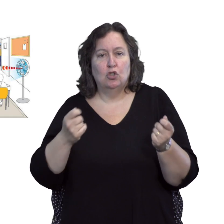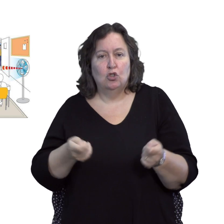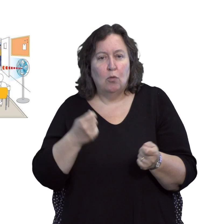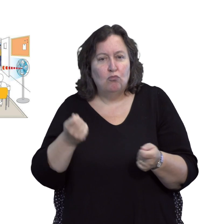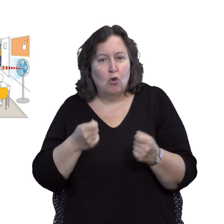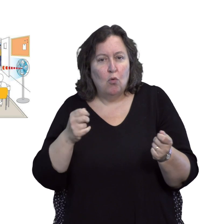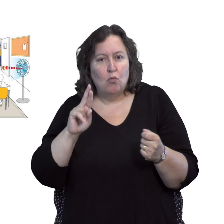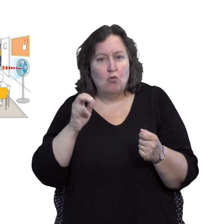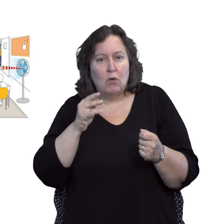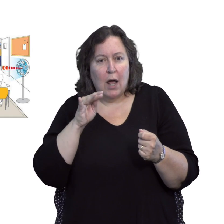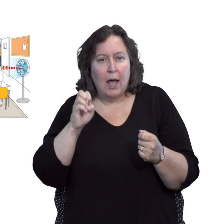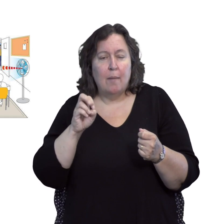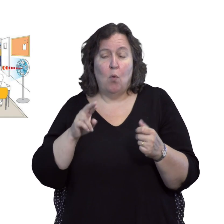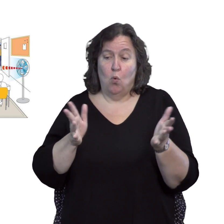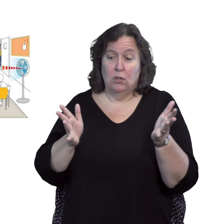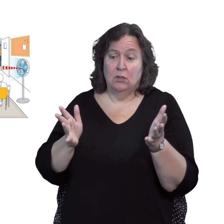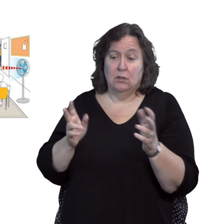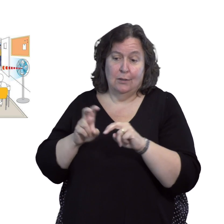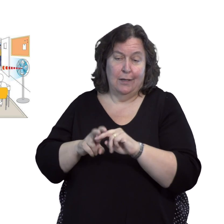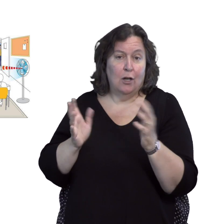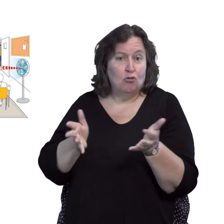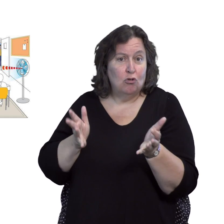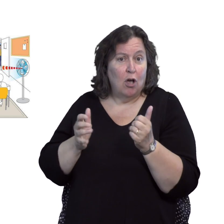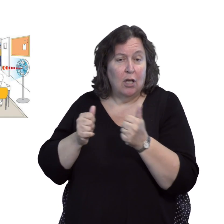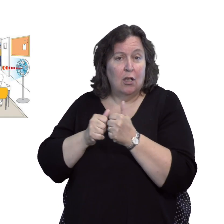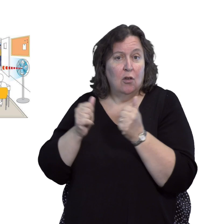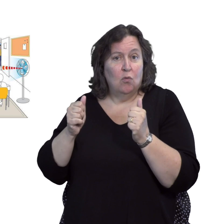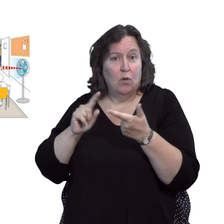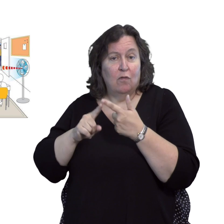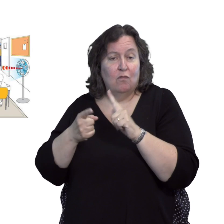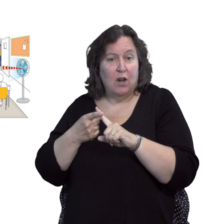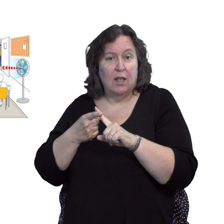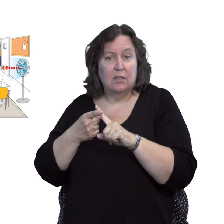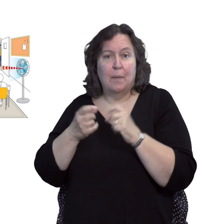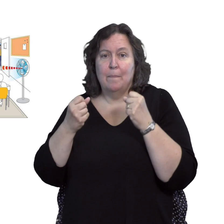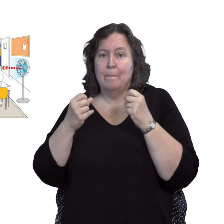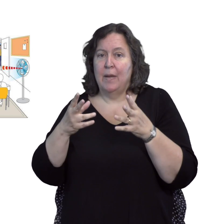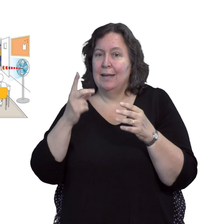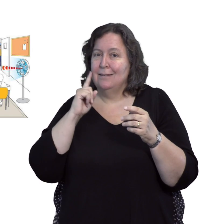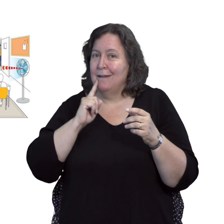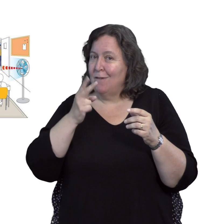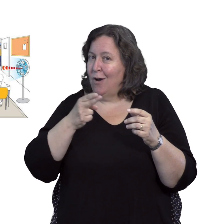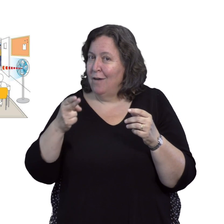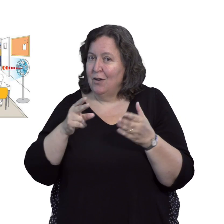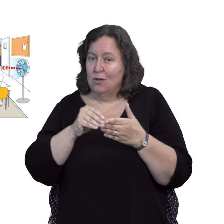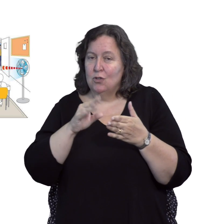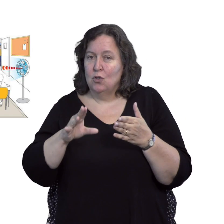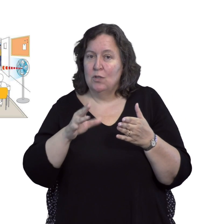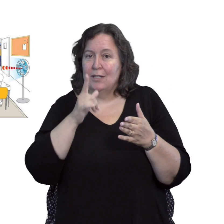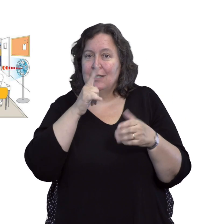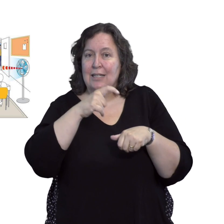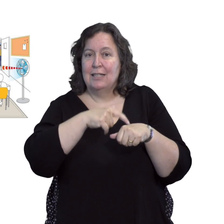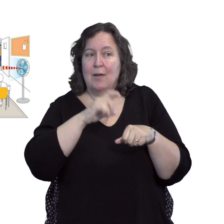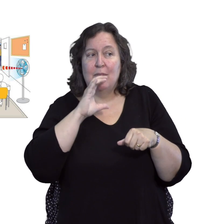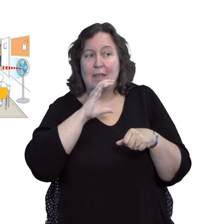For many hard of hearing or deaf students, lunch time in the cafeteria is very difficult due to background noise